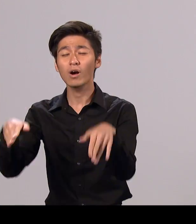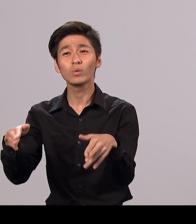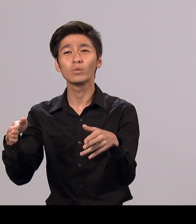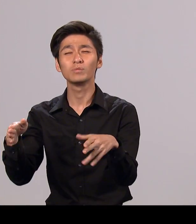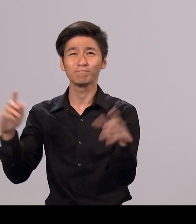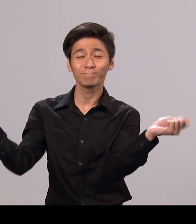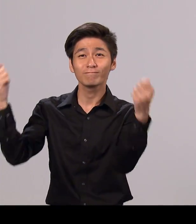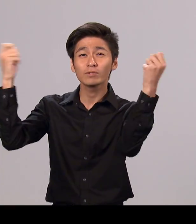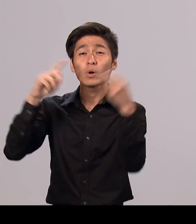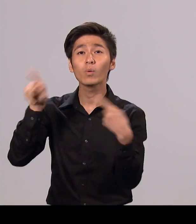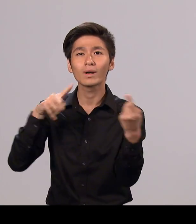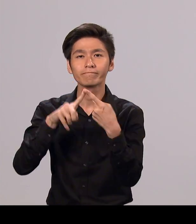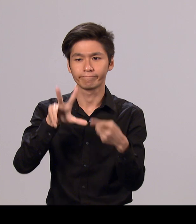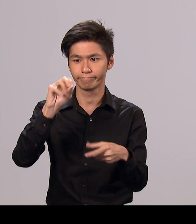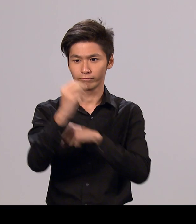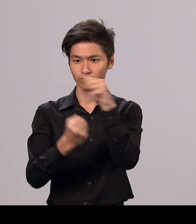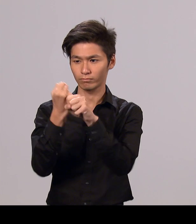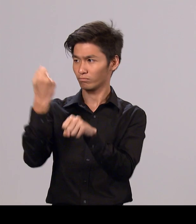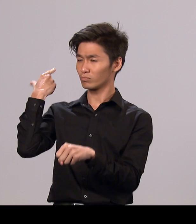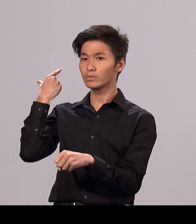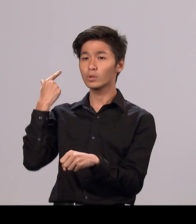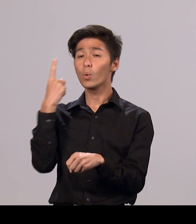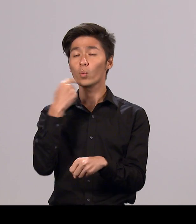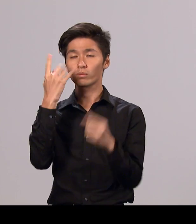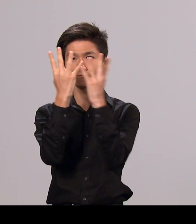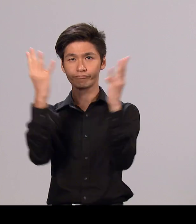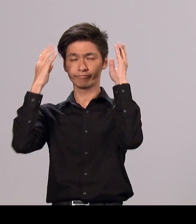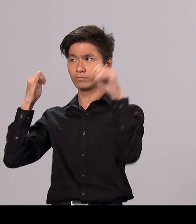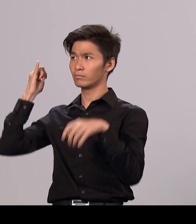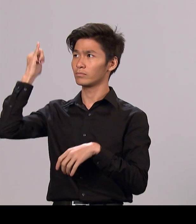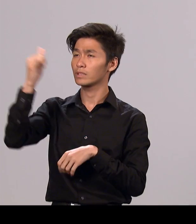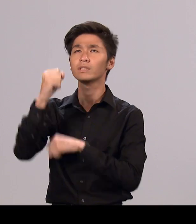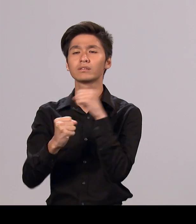was more than 30 years ago when Mr Lee Kuan Yew went in 1985.